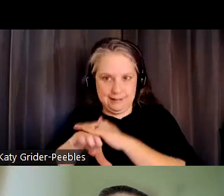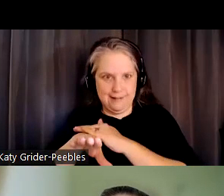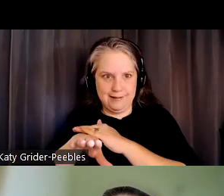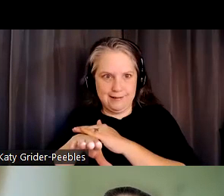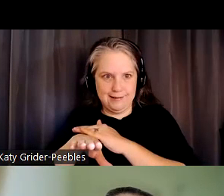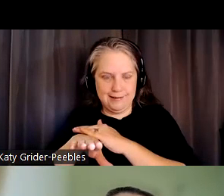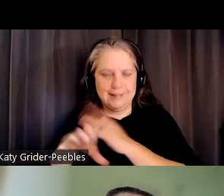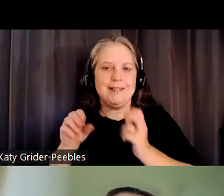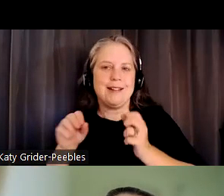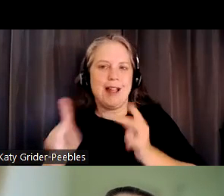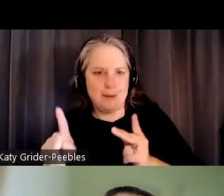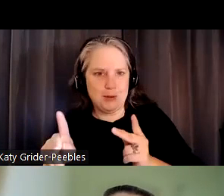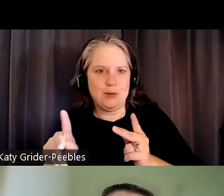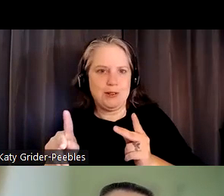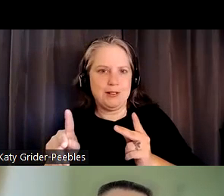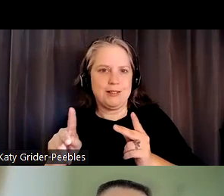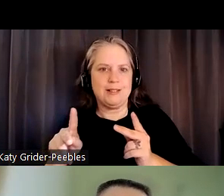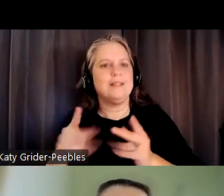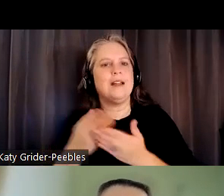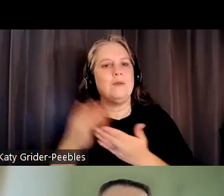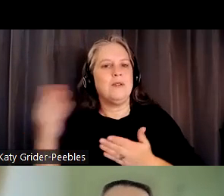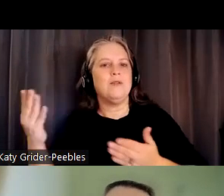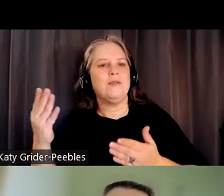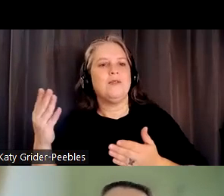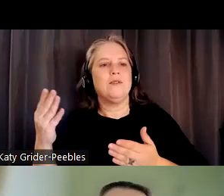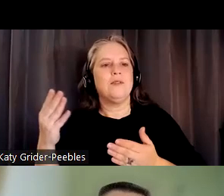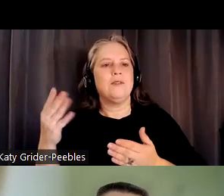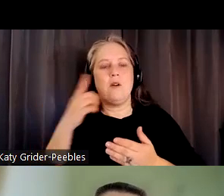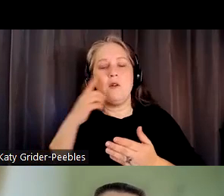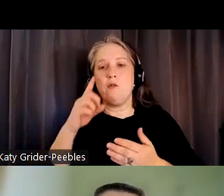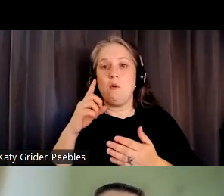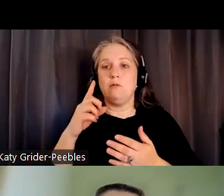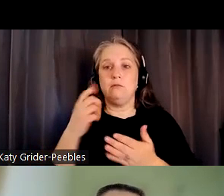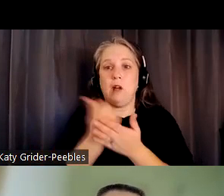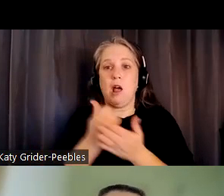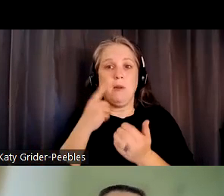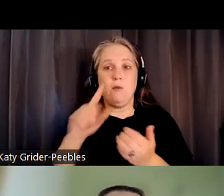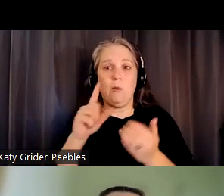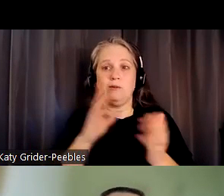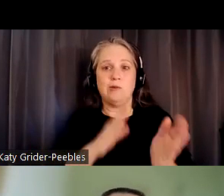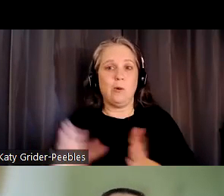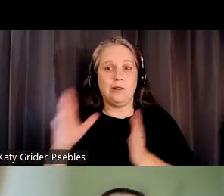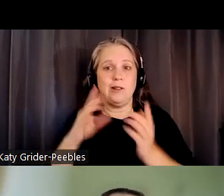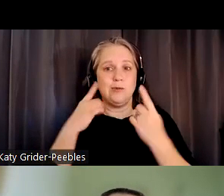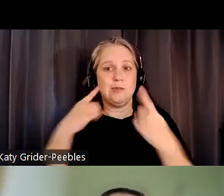can contribute to whatever that organizational success is. I'm going to point out here that